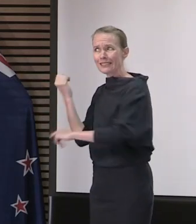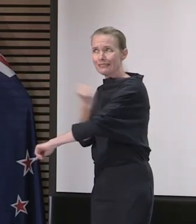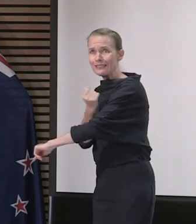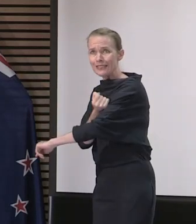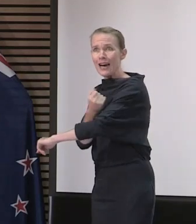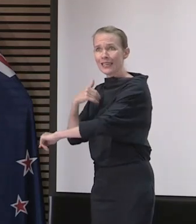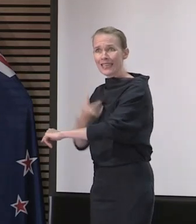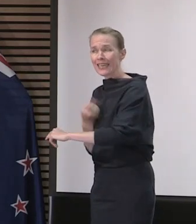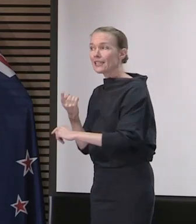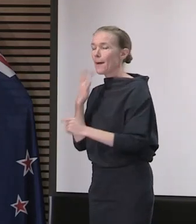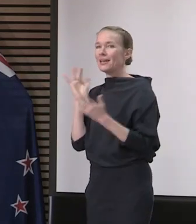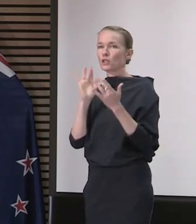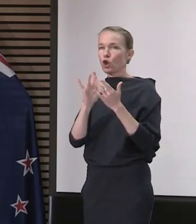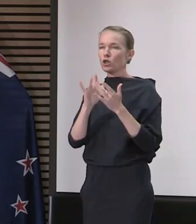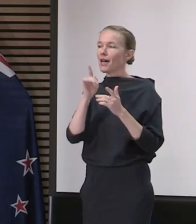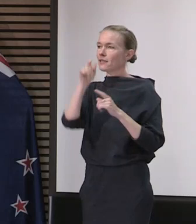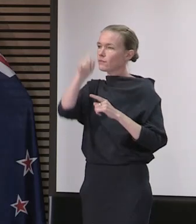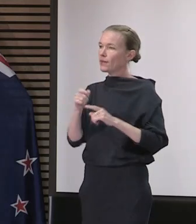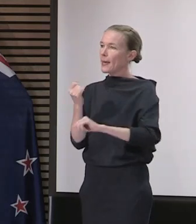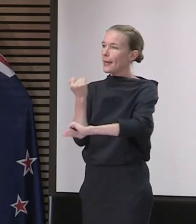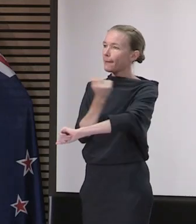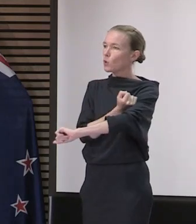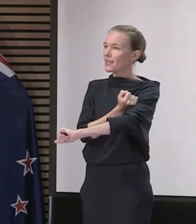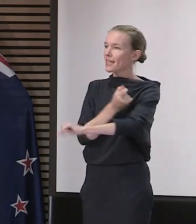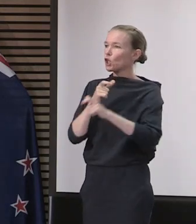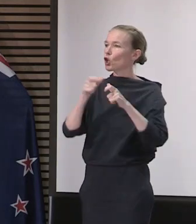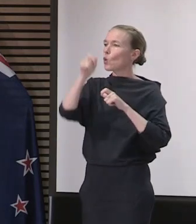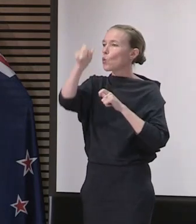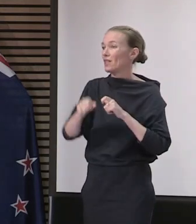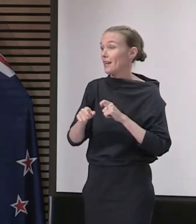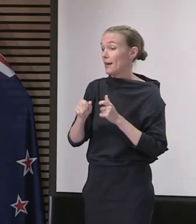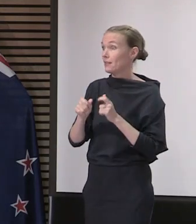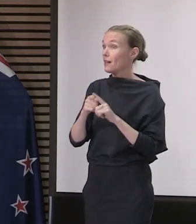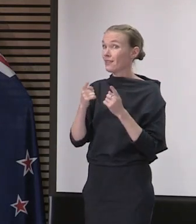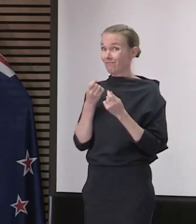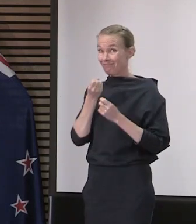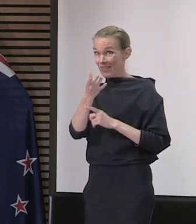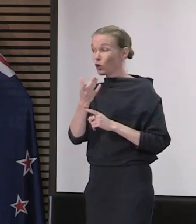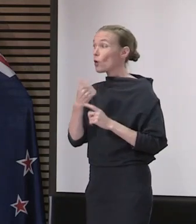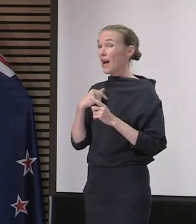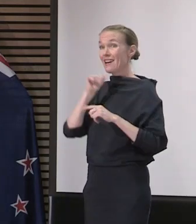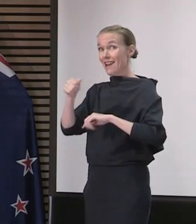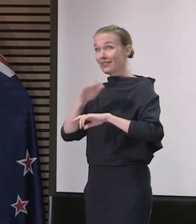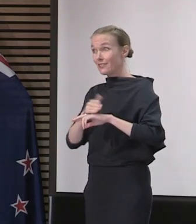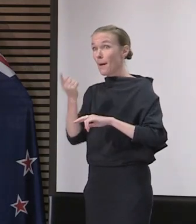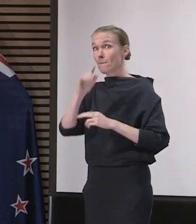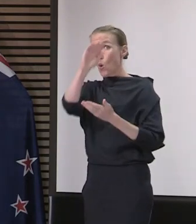the nation should get in touch with their local immunisation coordinator who have been